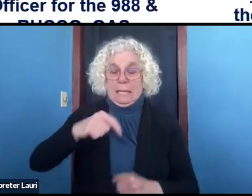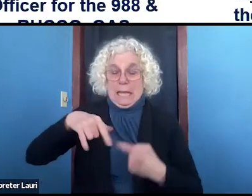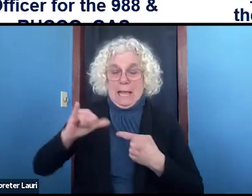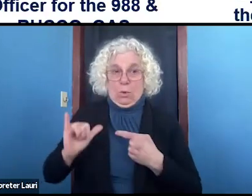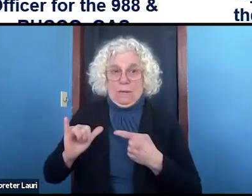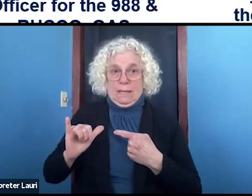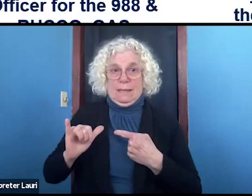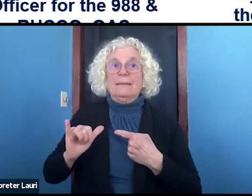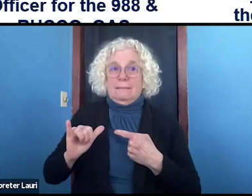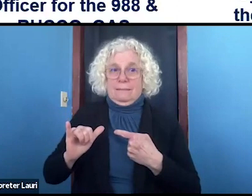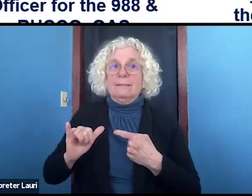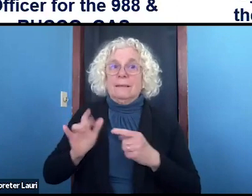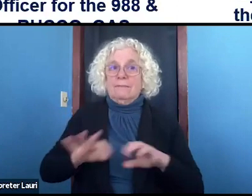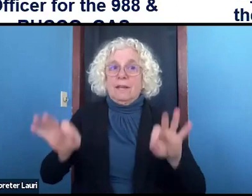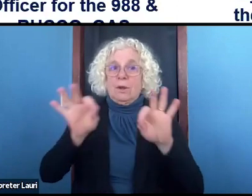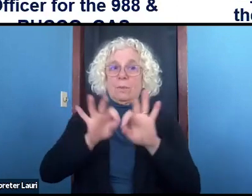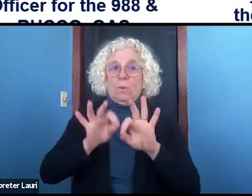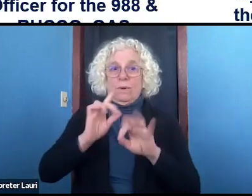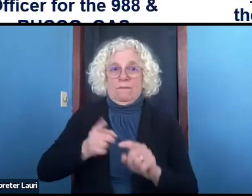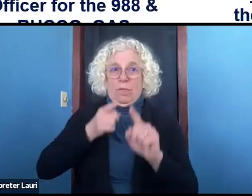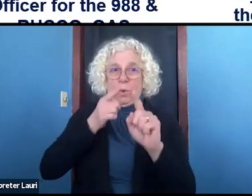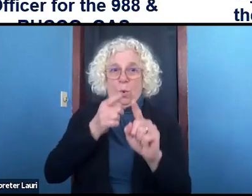to bringing us closer to the goal of providing quality